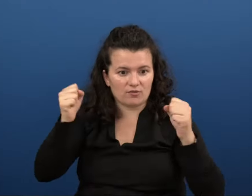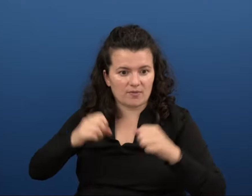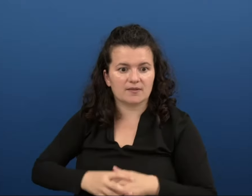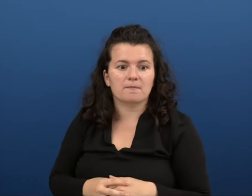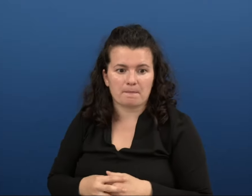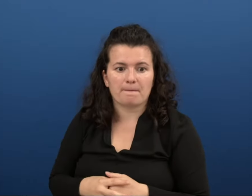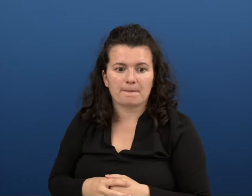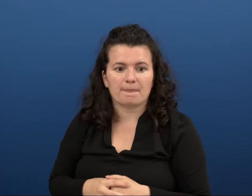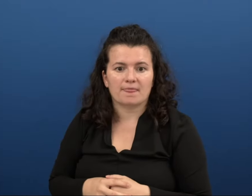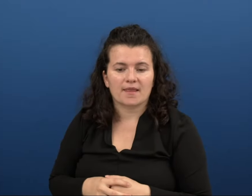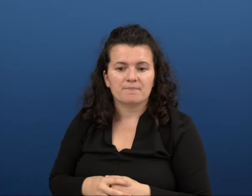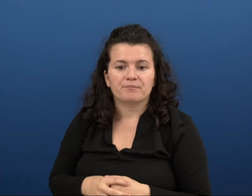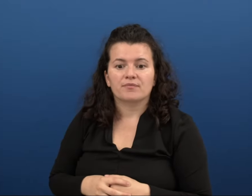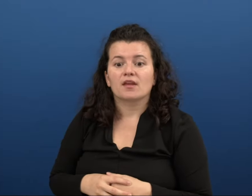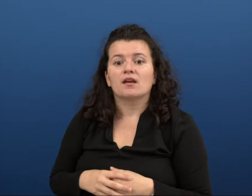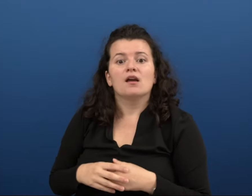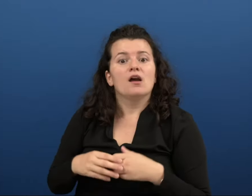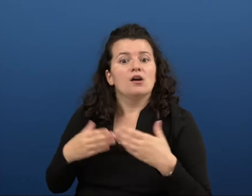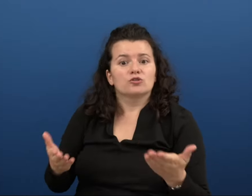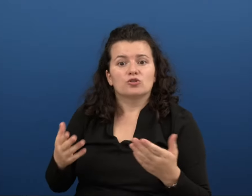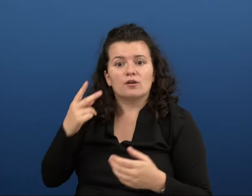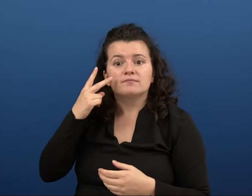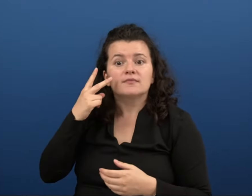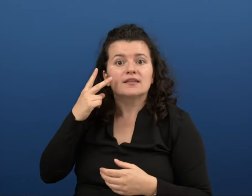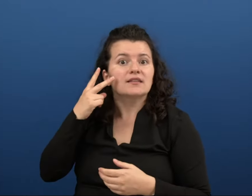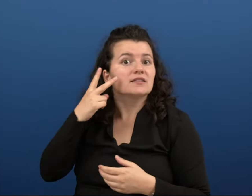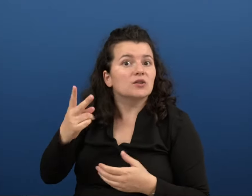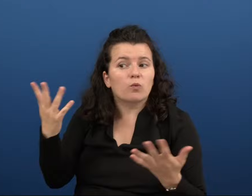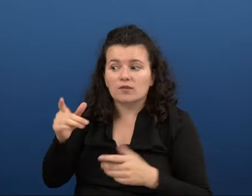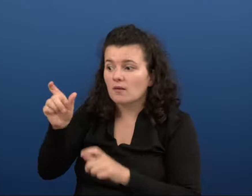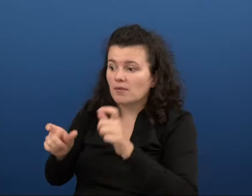you know on opportunities for people with disability, where they ended up changing